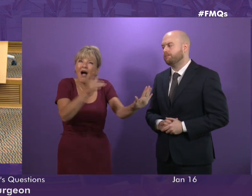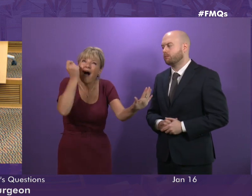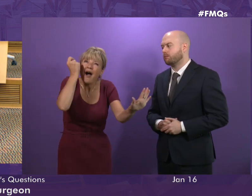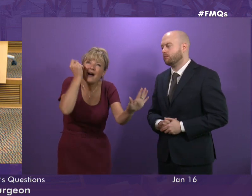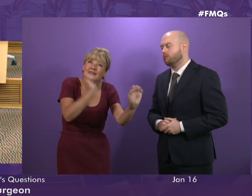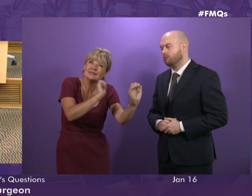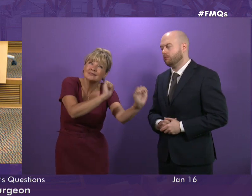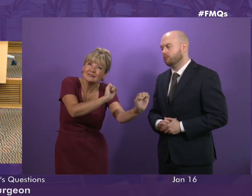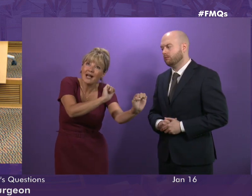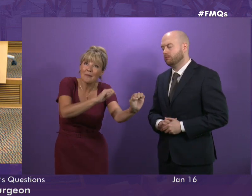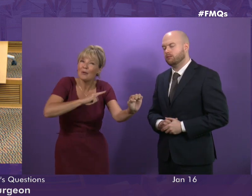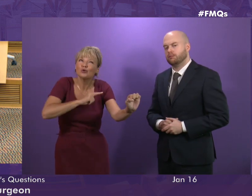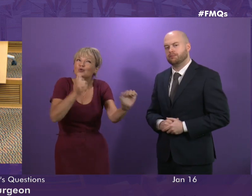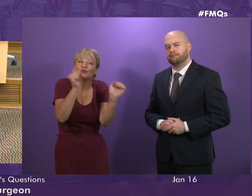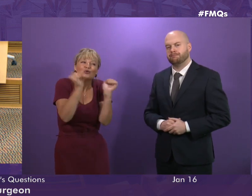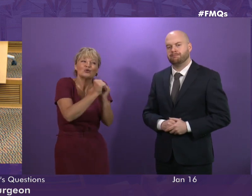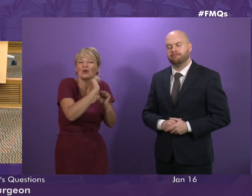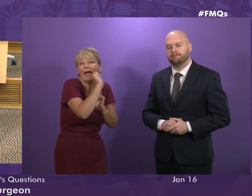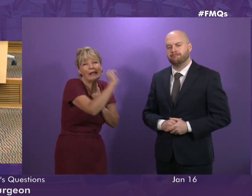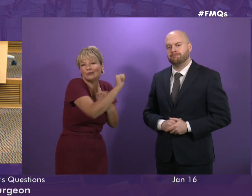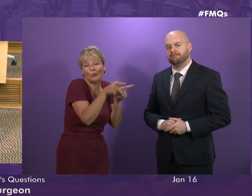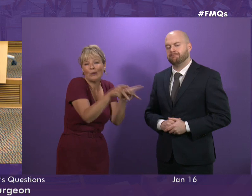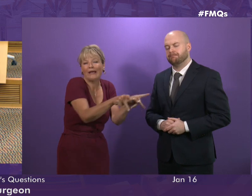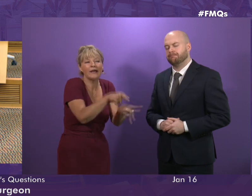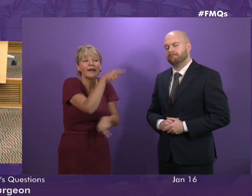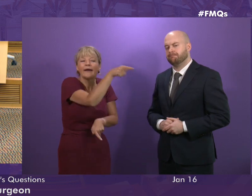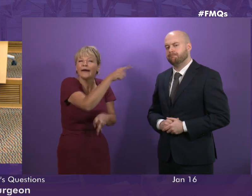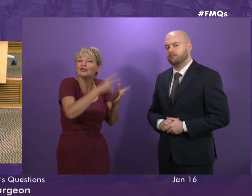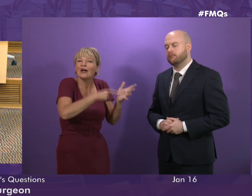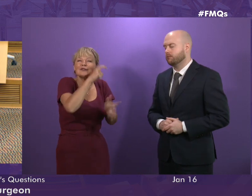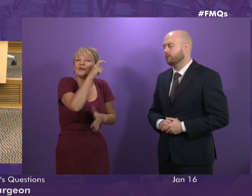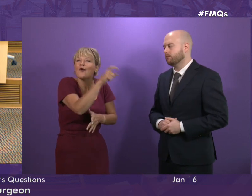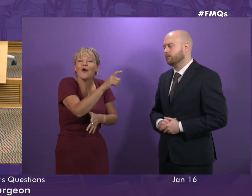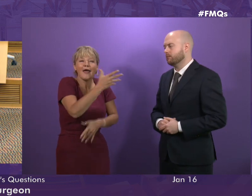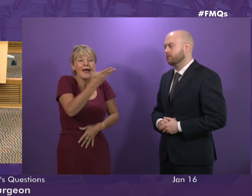suit his narrative, but Jackson Carlaw never engages with the facts that are put forward